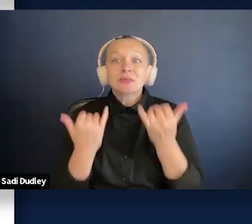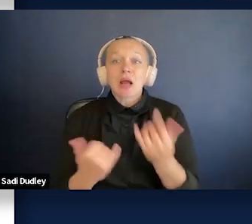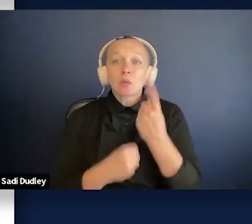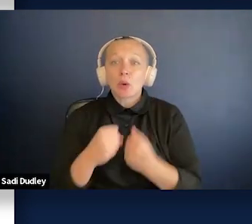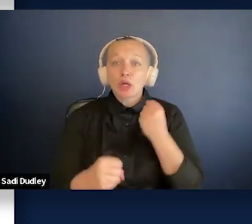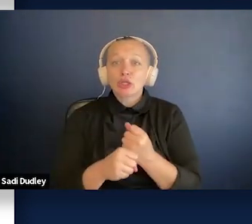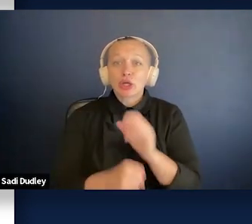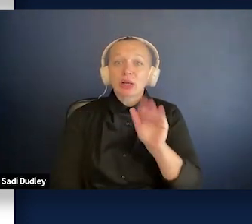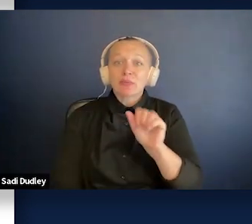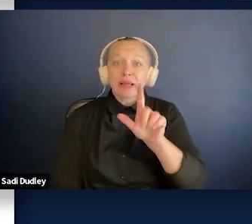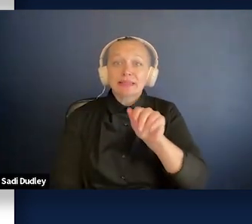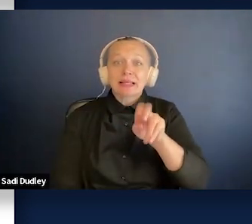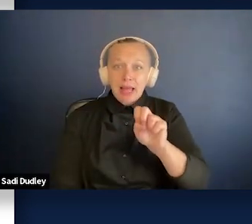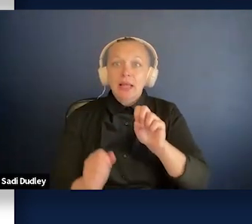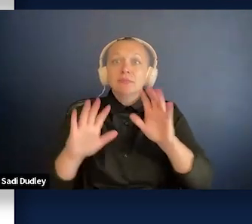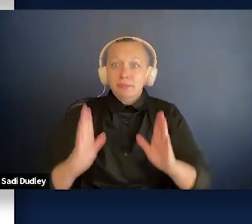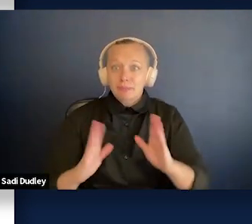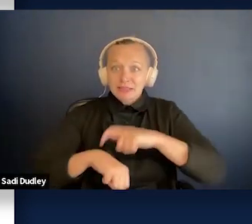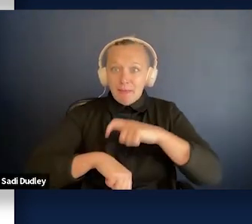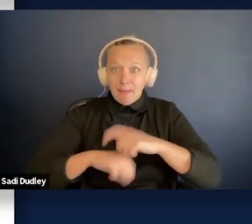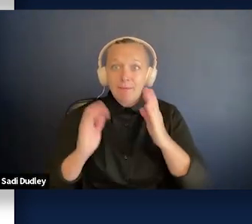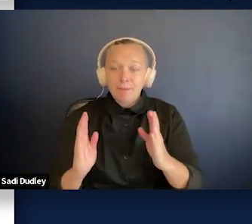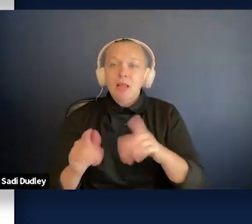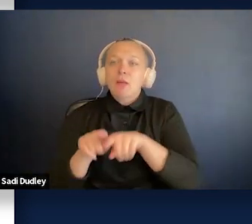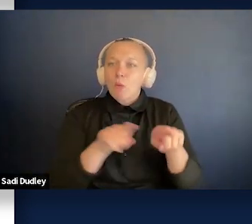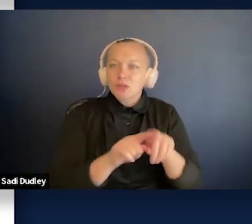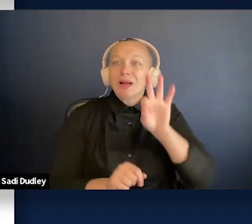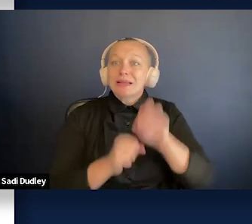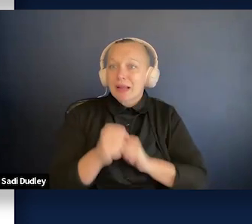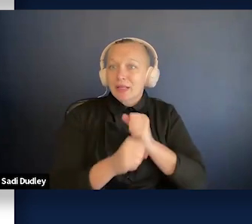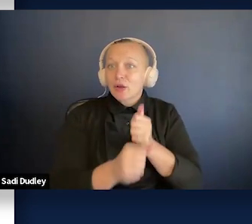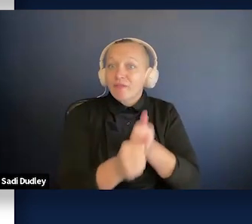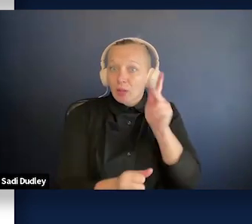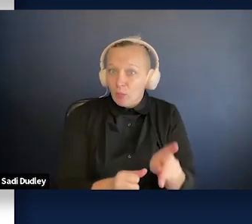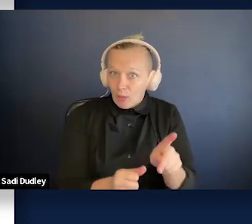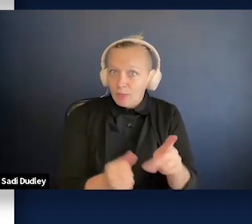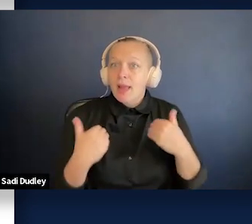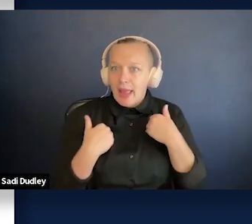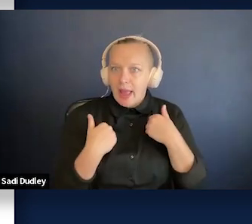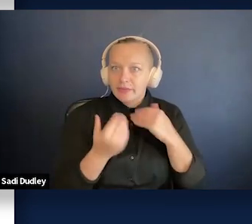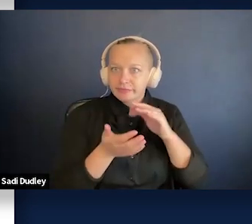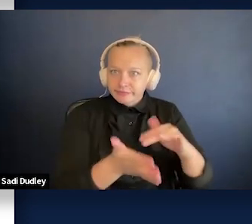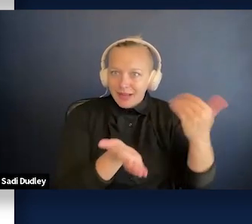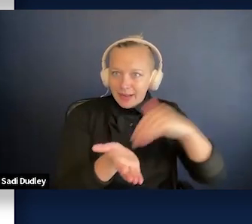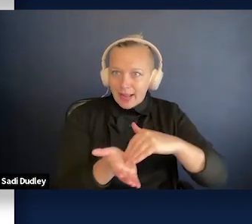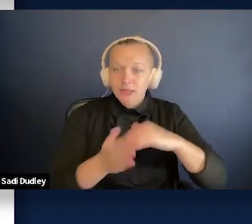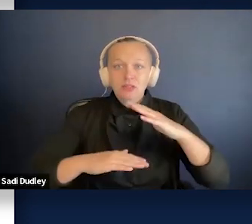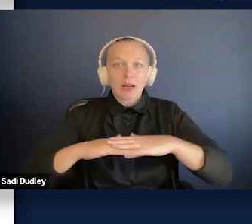I define distinct pneumococcal disease events if the claims for each outcome was at least 90 days apart.